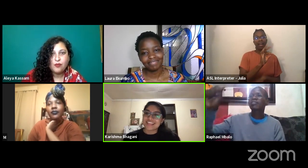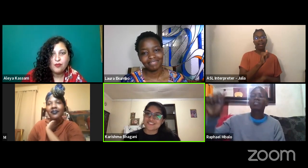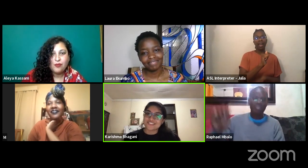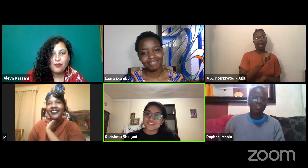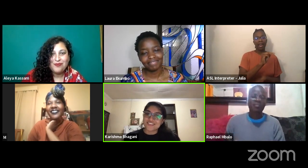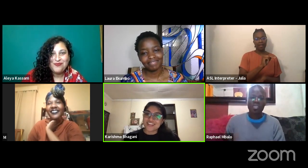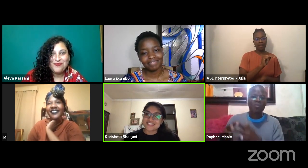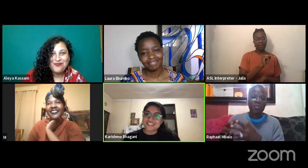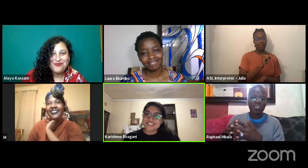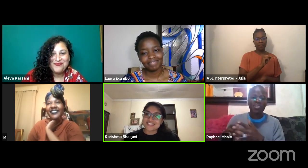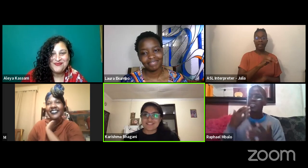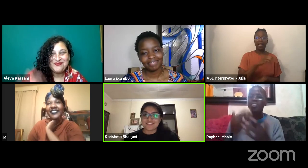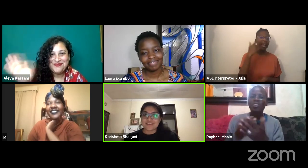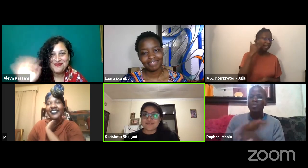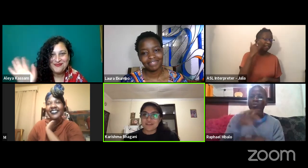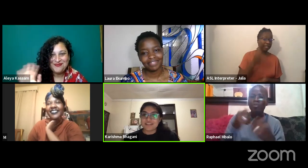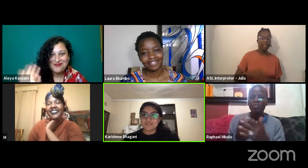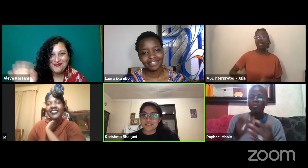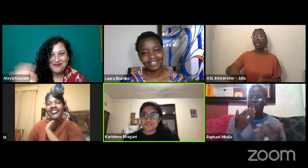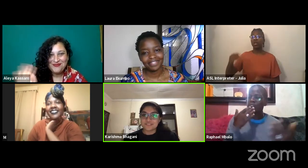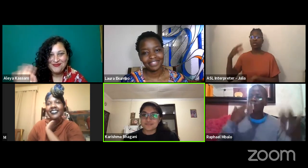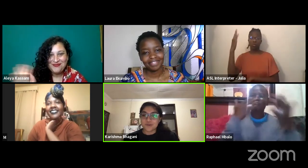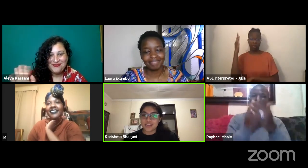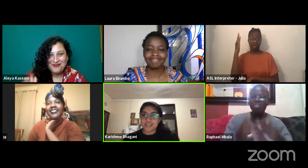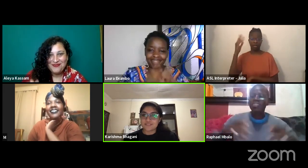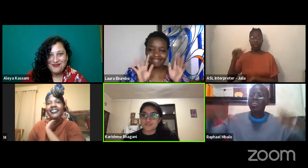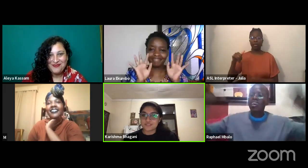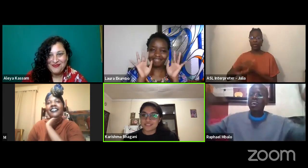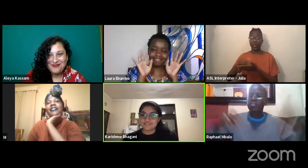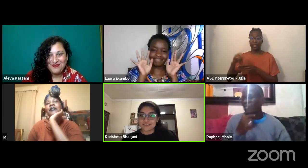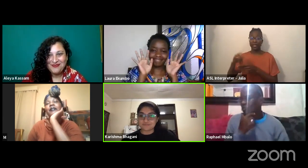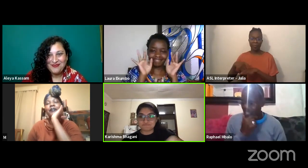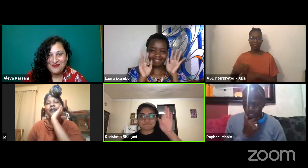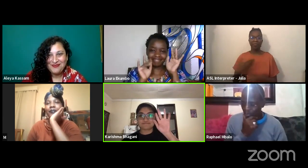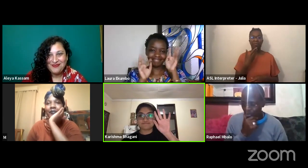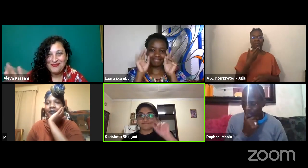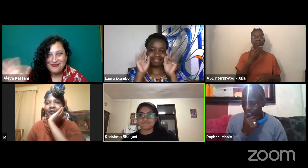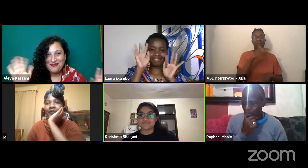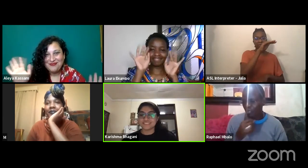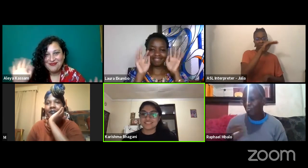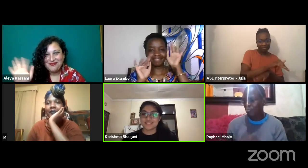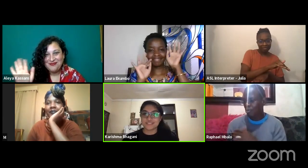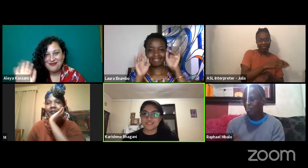Thank you all so much have a wonderful morning, afternoon, evening to dawn.